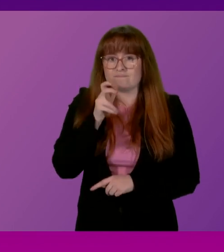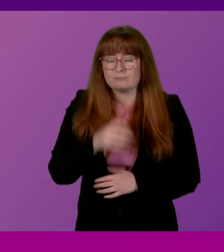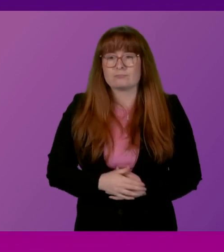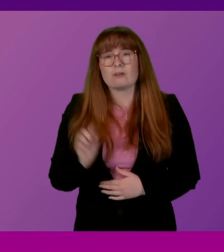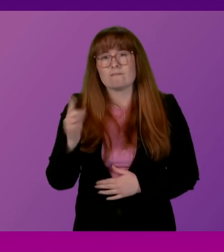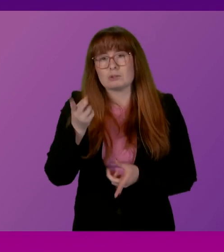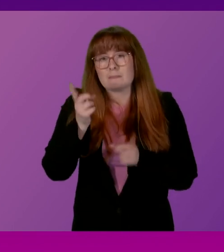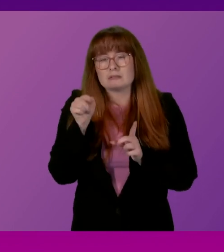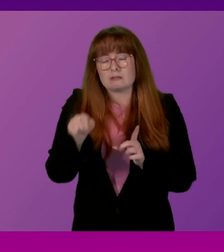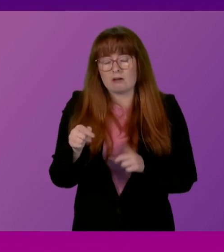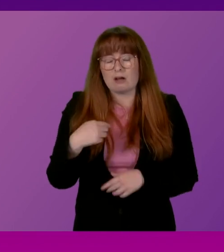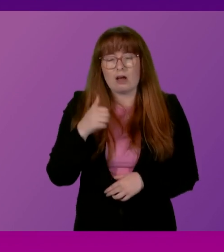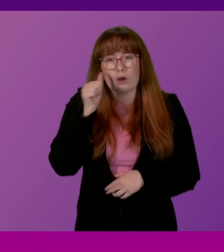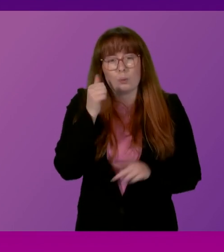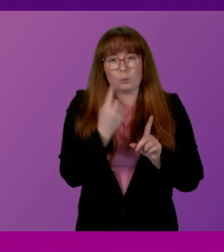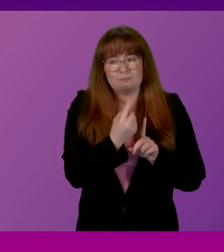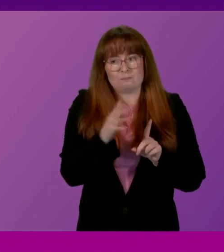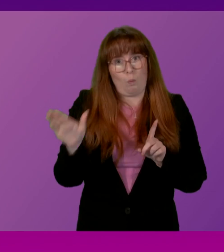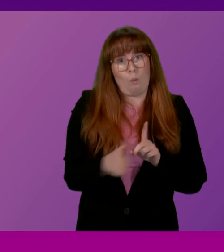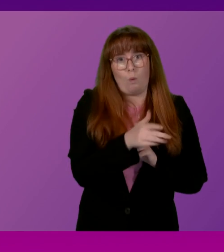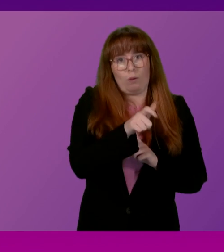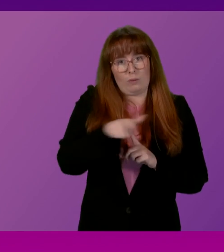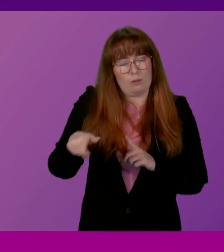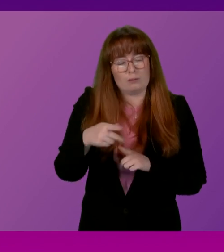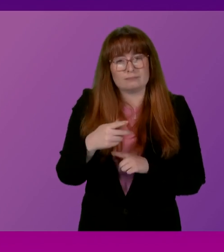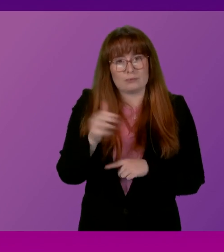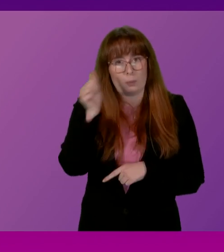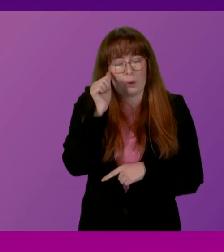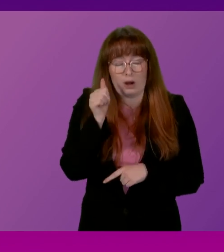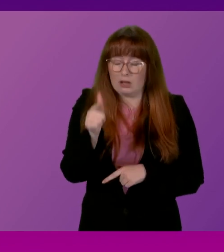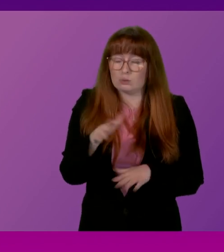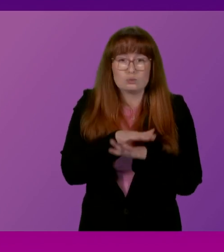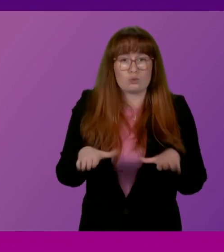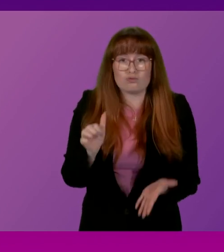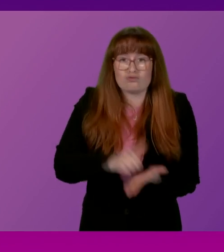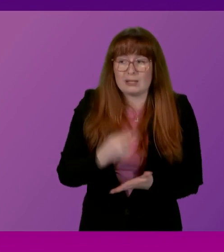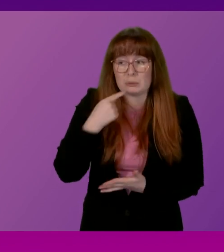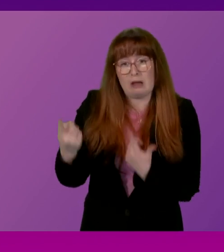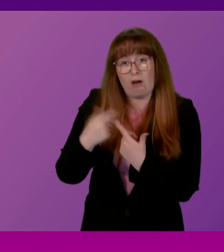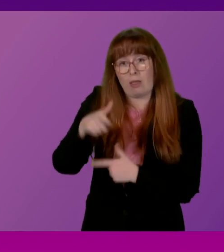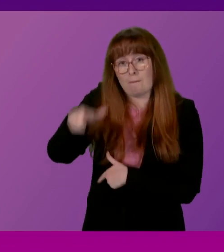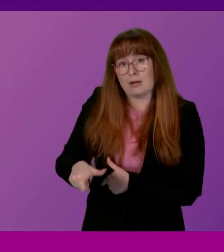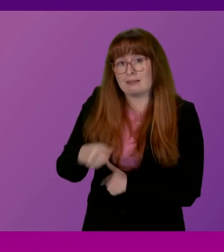First Minister, as all members are aware, it is wholly inappropriate to suggest that another member of the Parliament has lied.